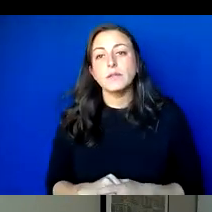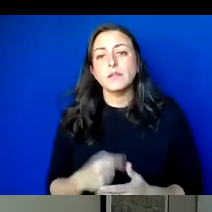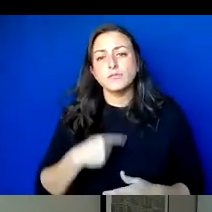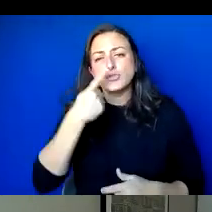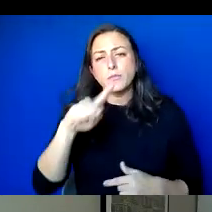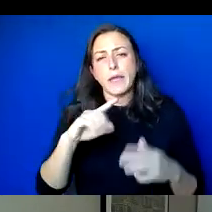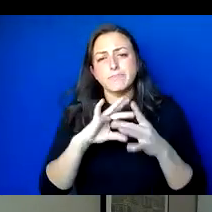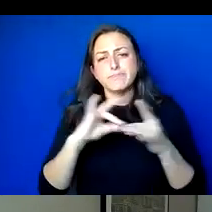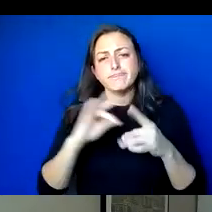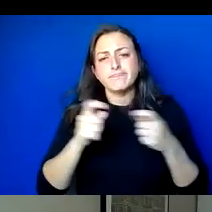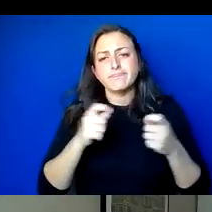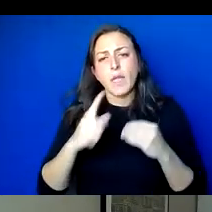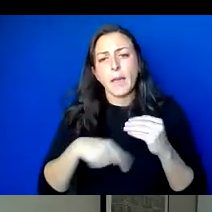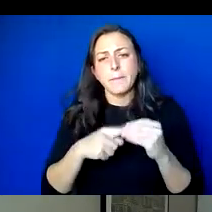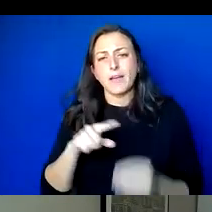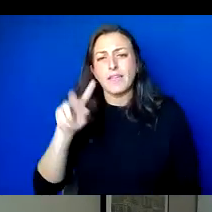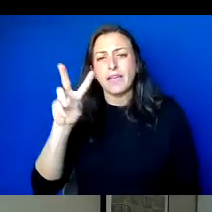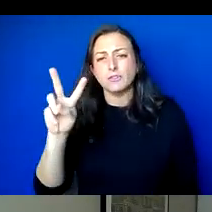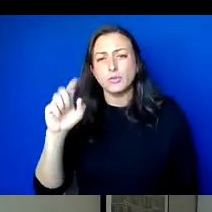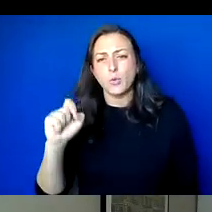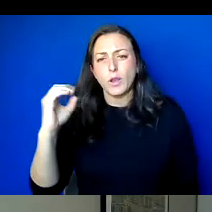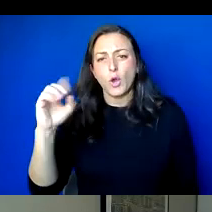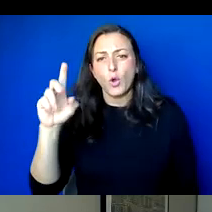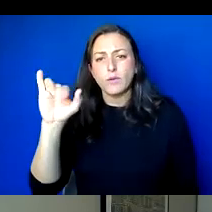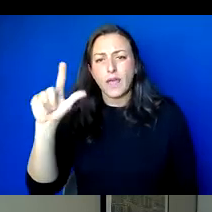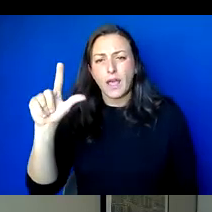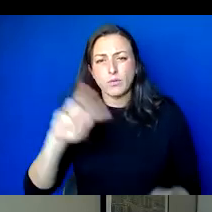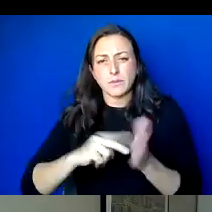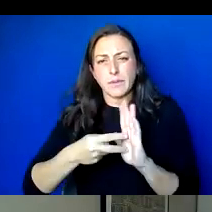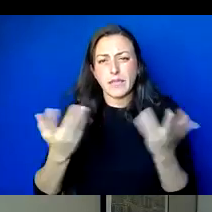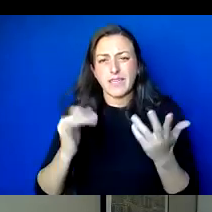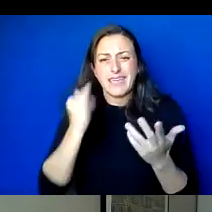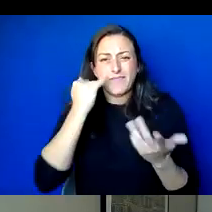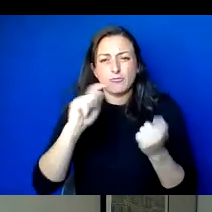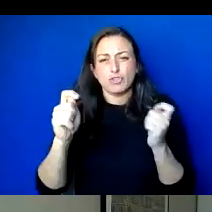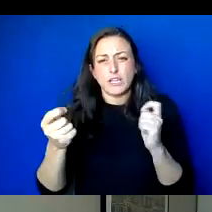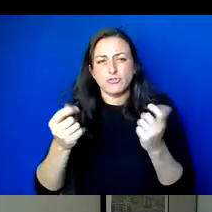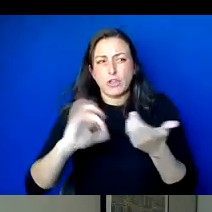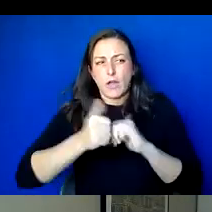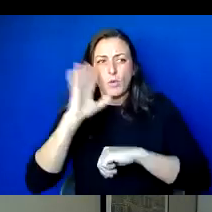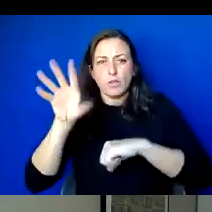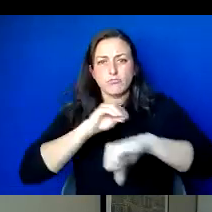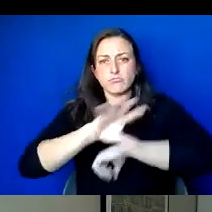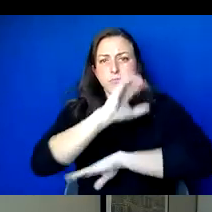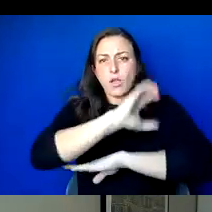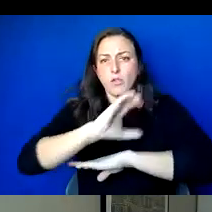what that 2.0 dial means, what the changes mean for Coloradans and going down into the future